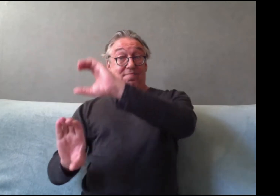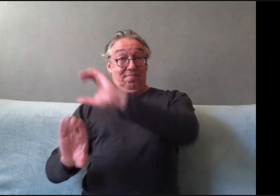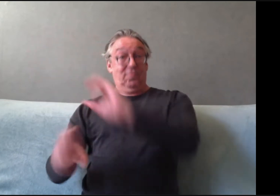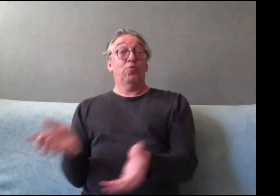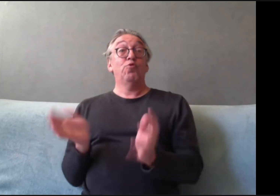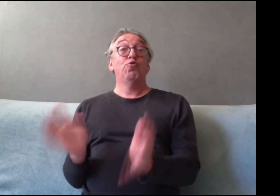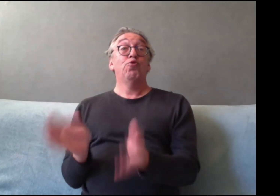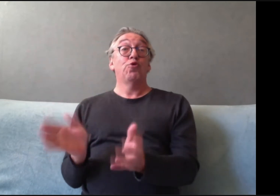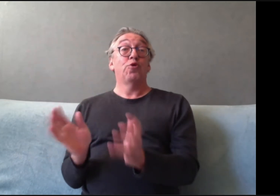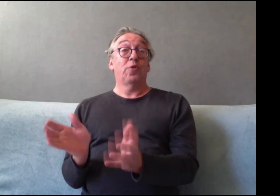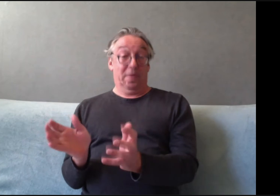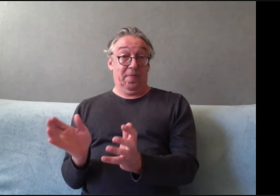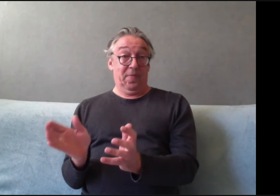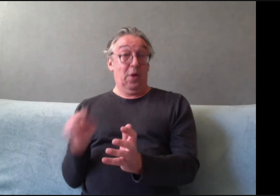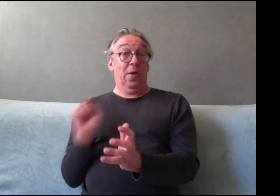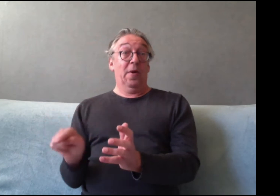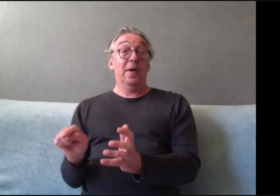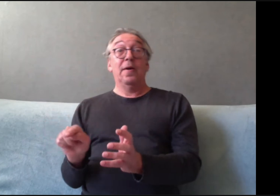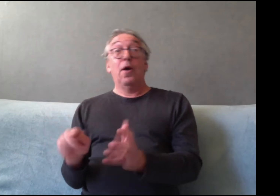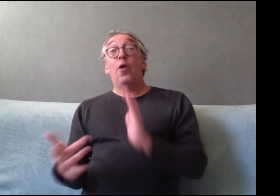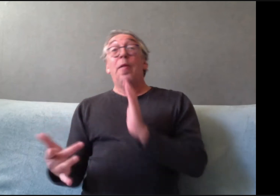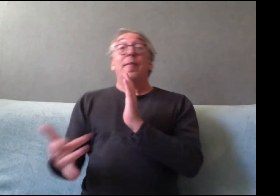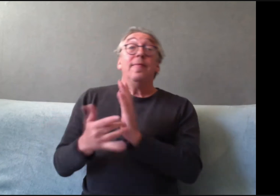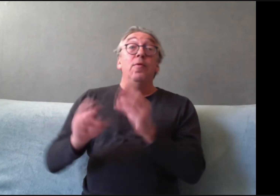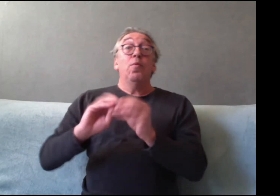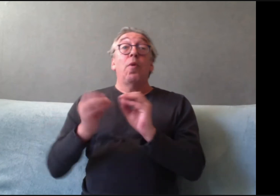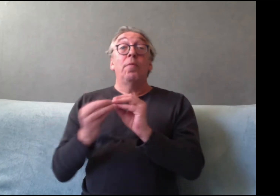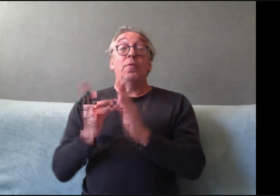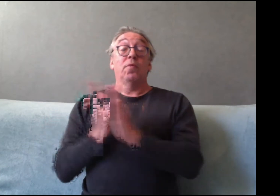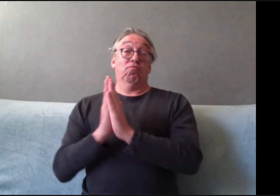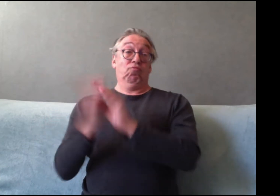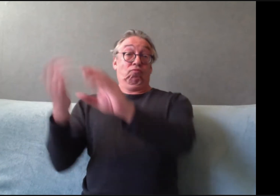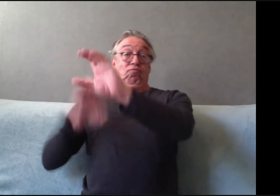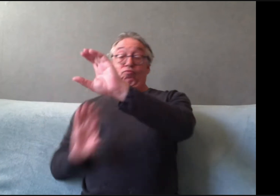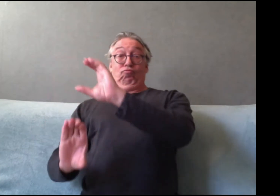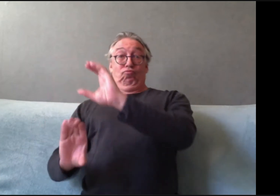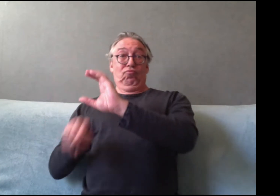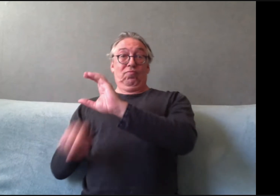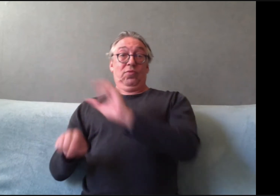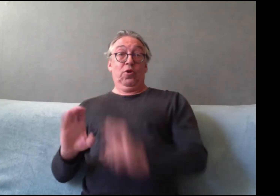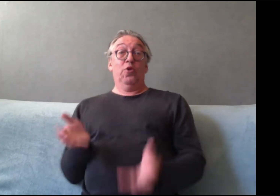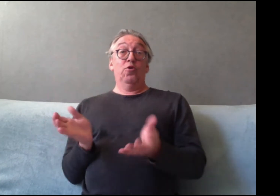That one is for any technical issues. My colleague Raquel will answer you.